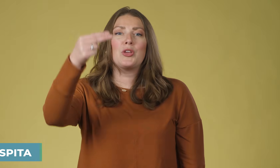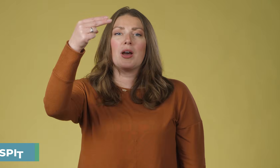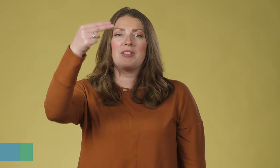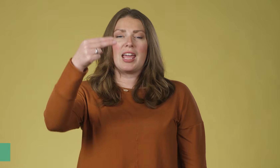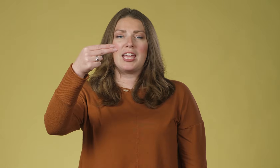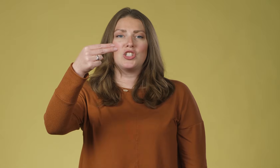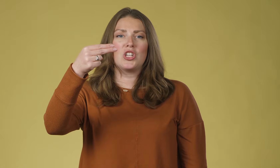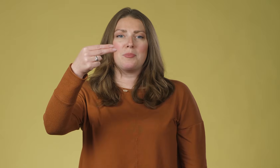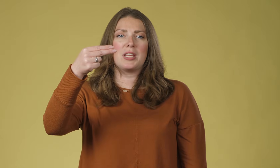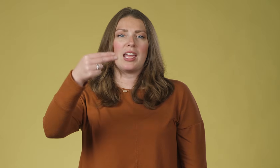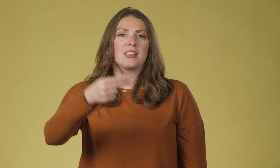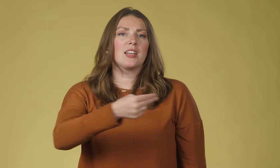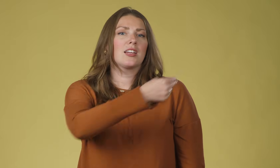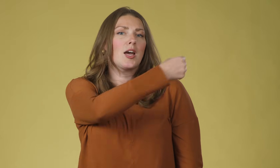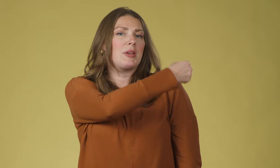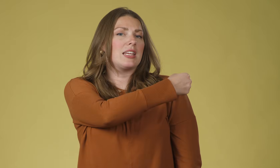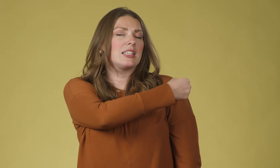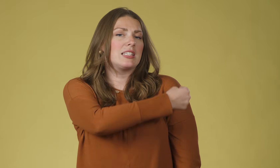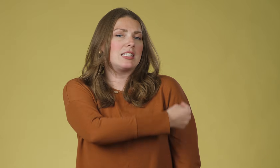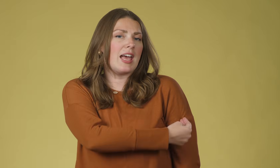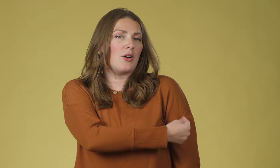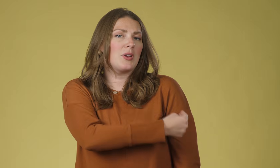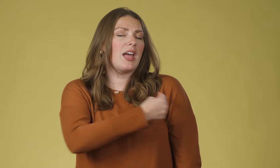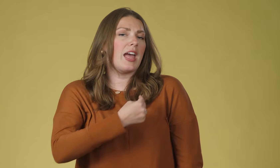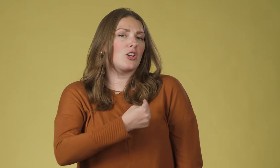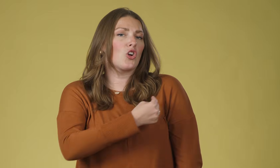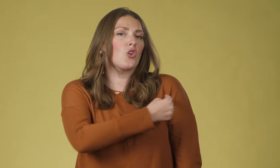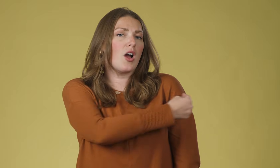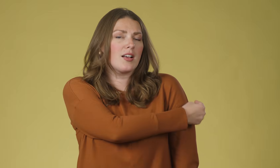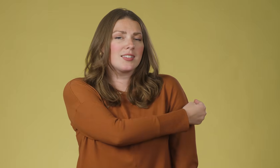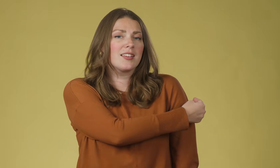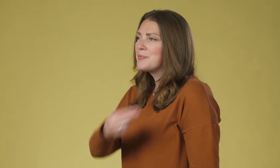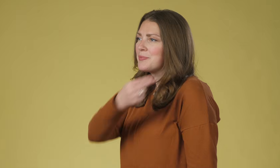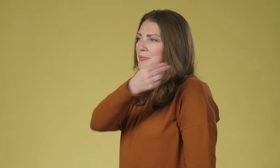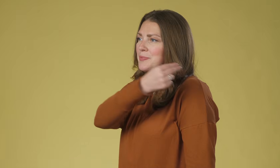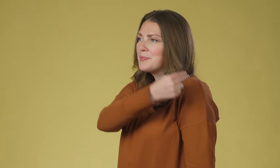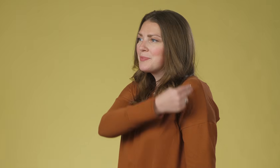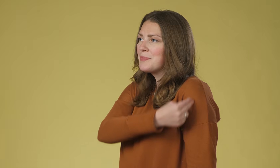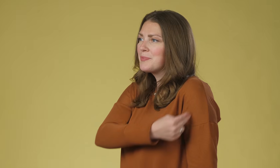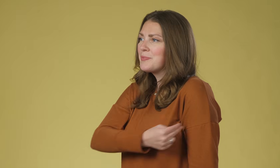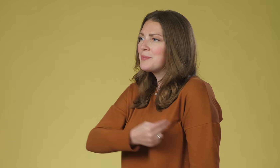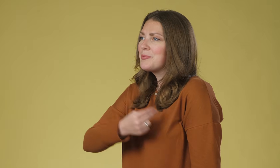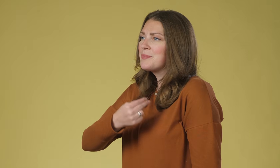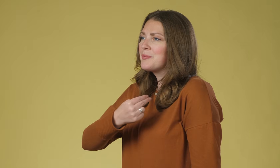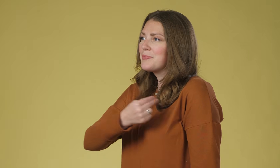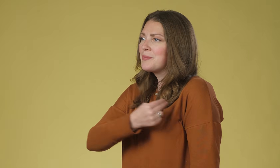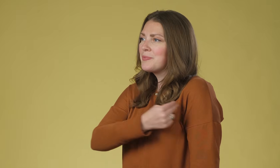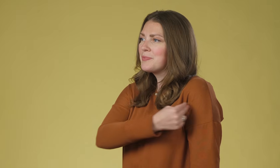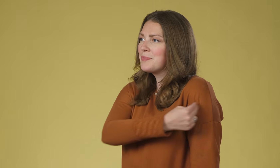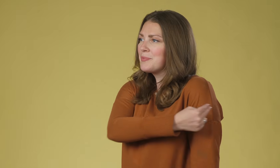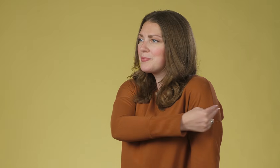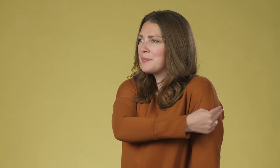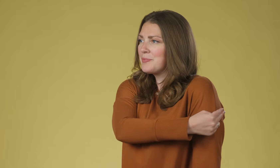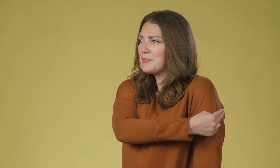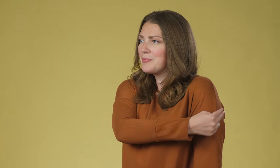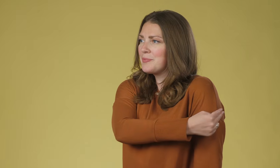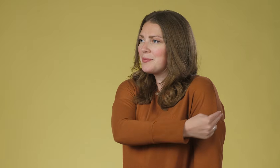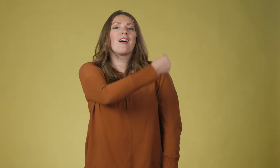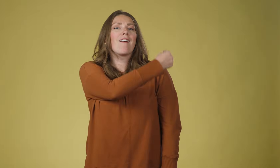You have an H-shaped hand coming down and a cross like the red Cross on your arm.